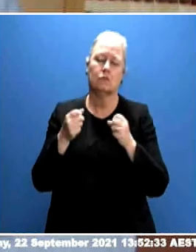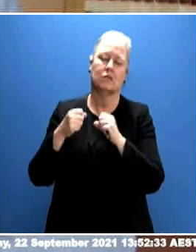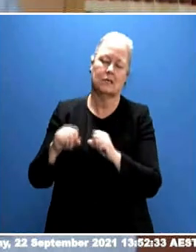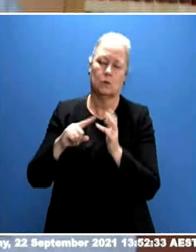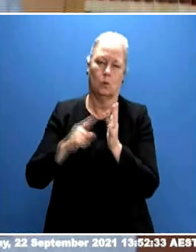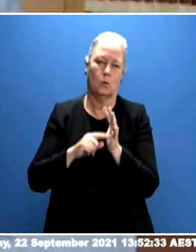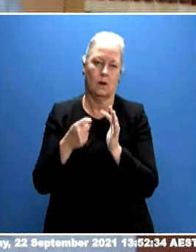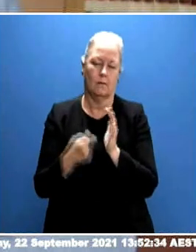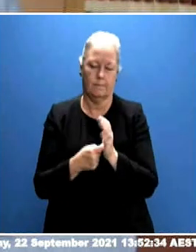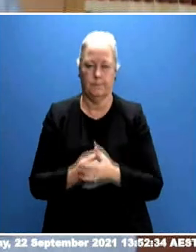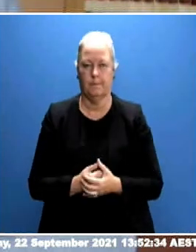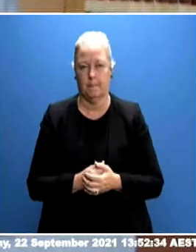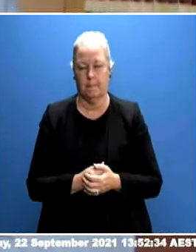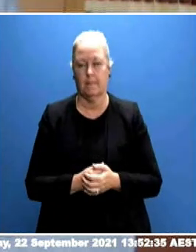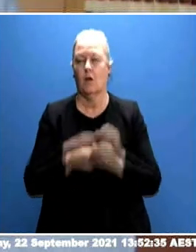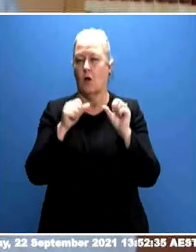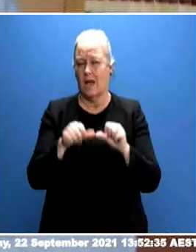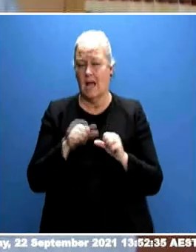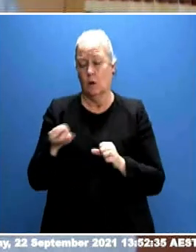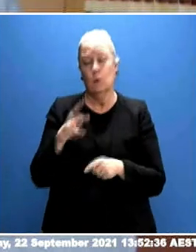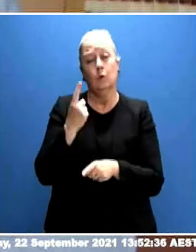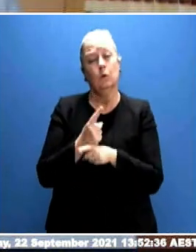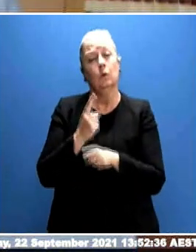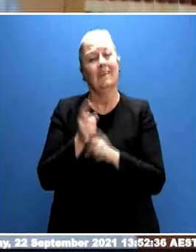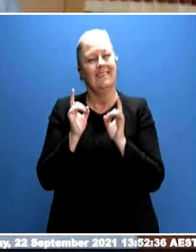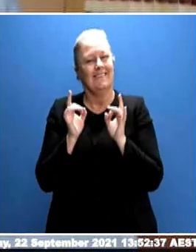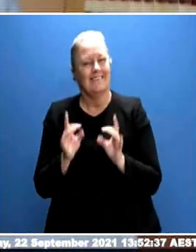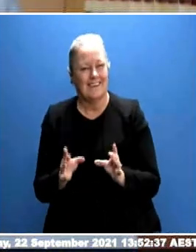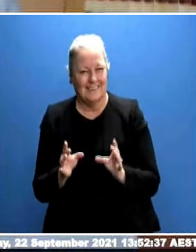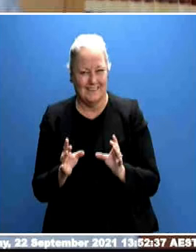To come back to what you noted at the start, I think you were